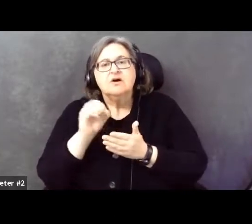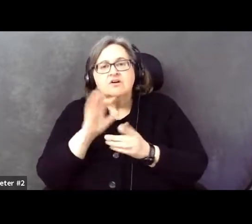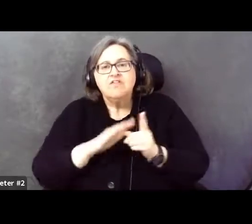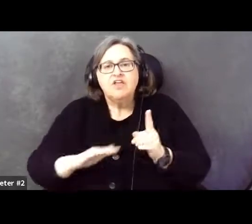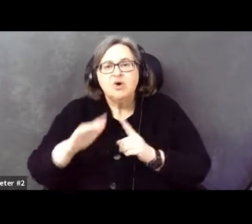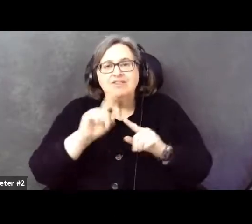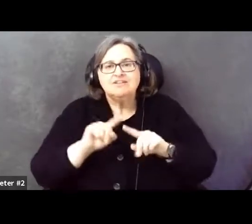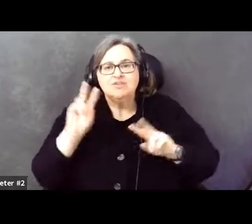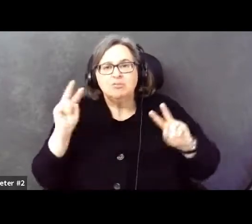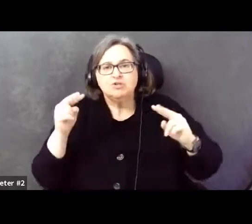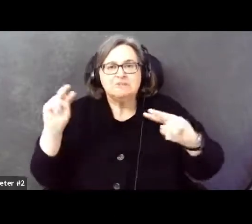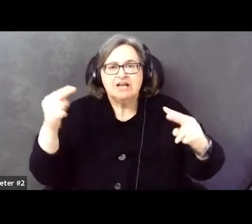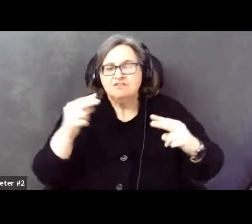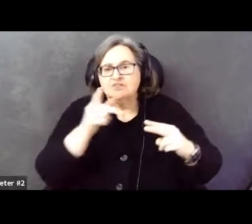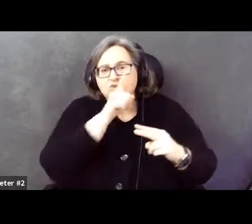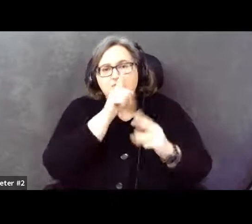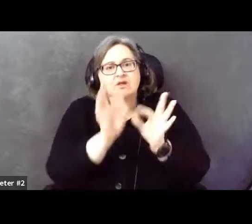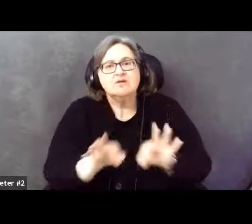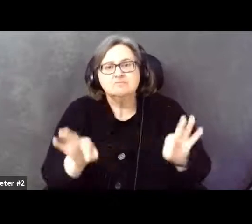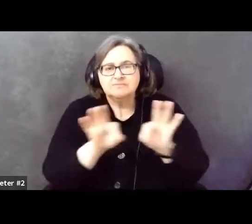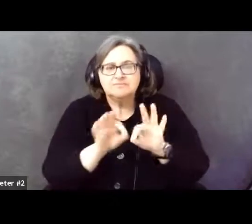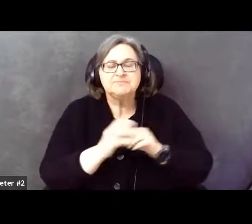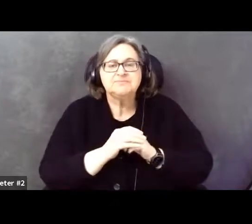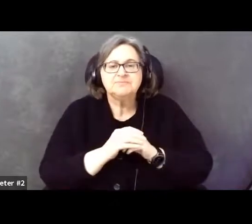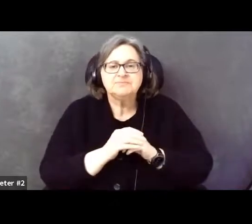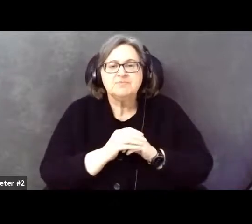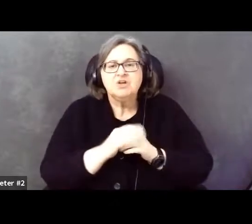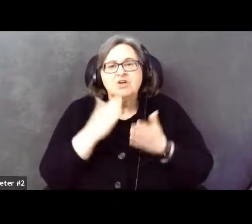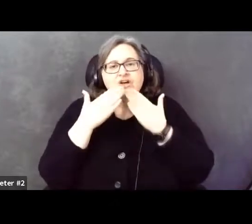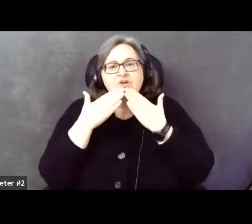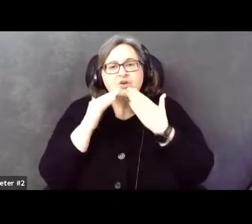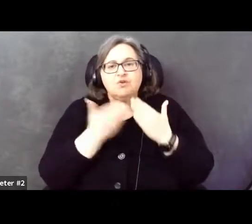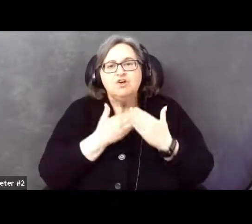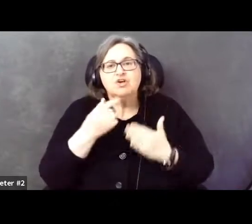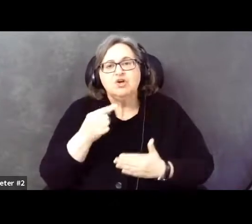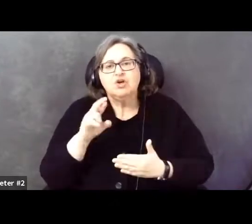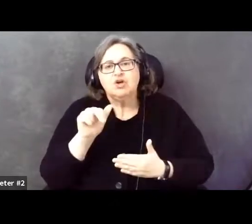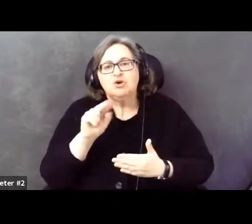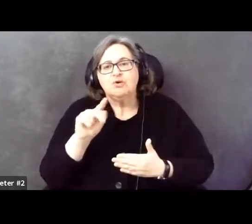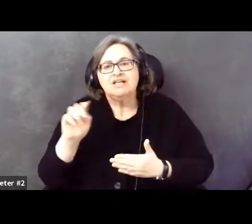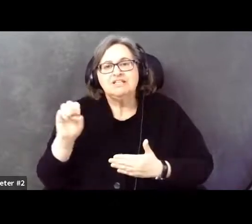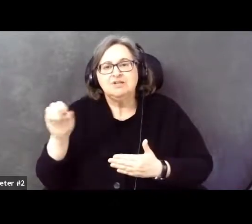of everybody. It is very, very valuable. A huge thank you to our grantee presenters and not just presenters, but the people who